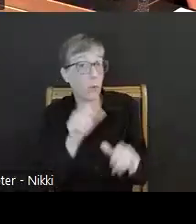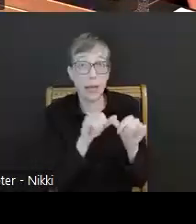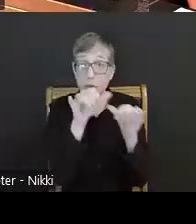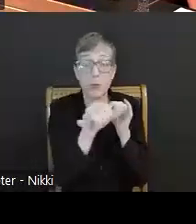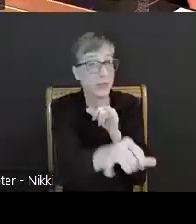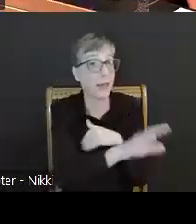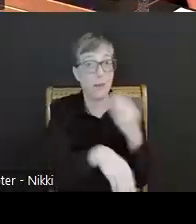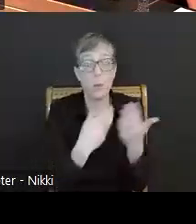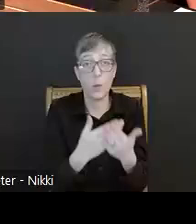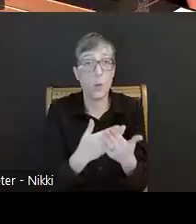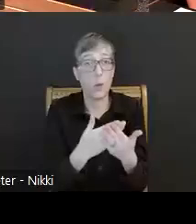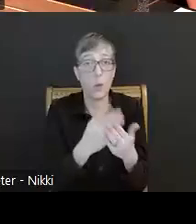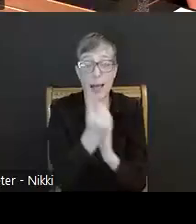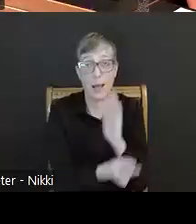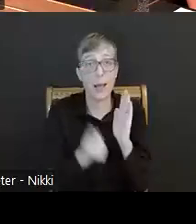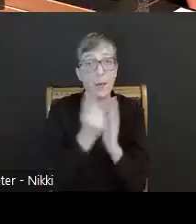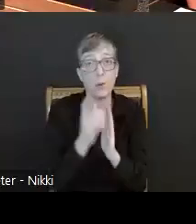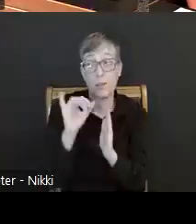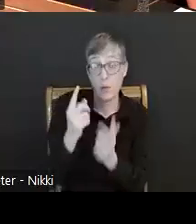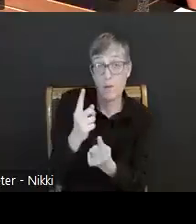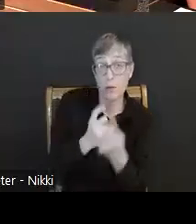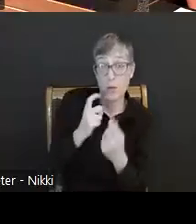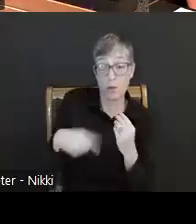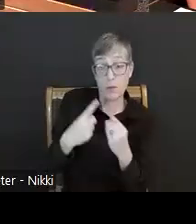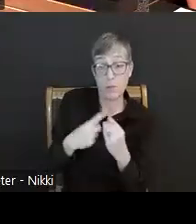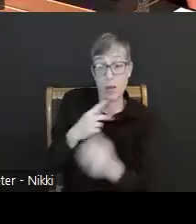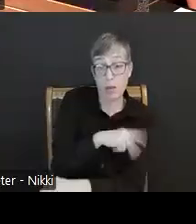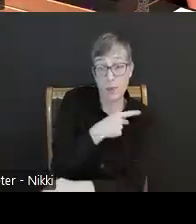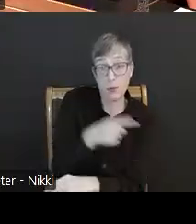who's experiencing intimate partner violence we're here to answer those questions and provide that